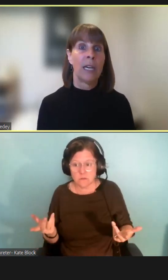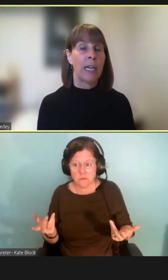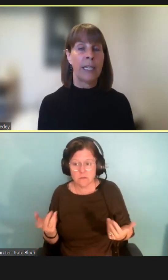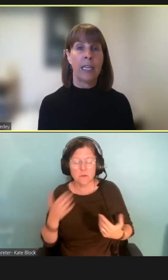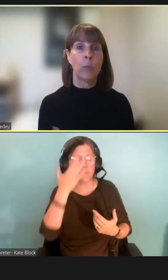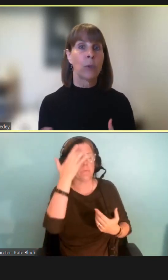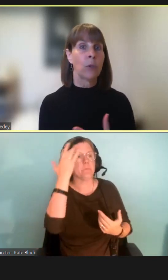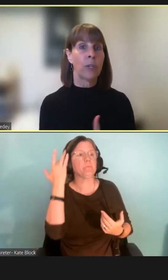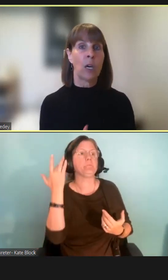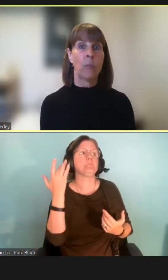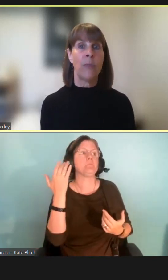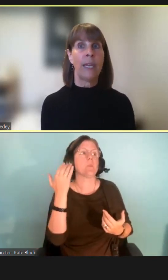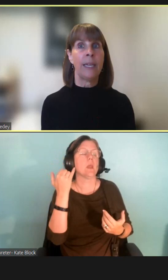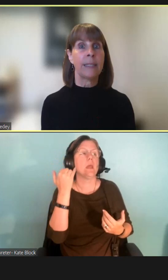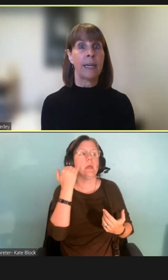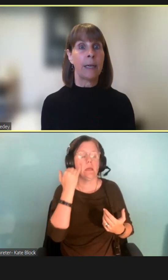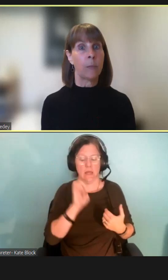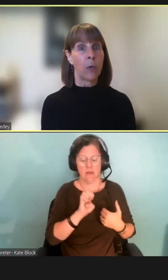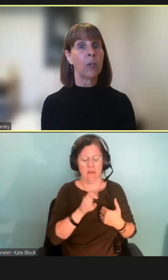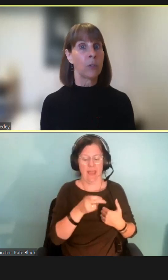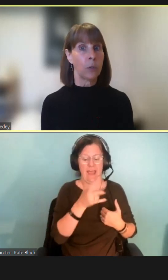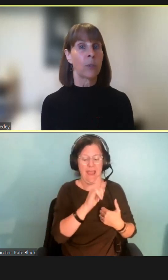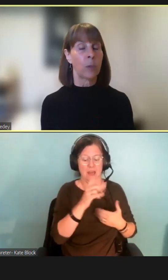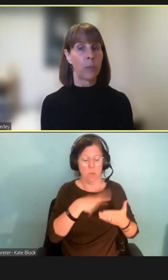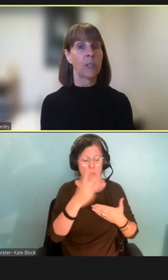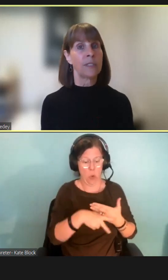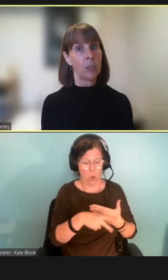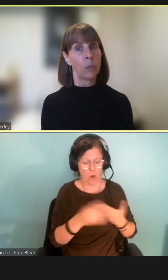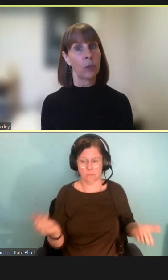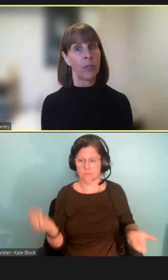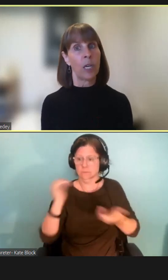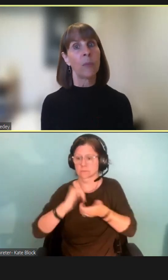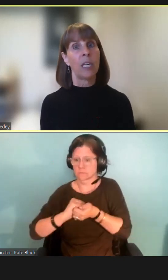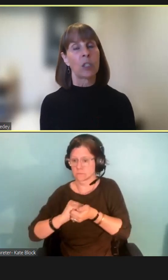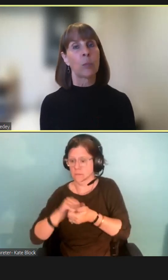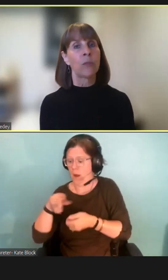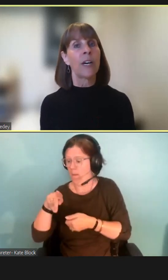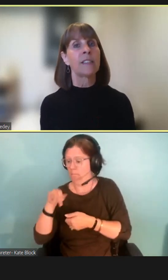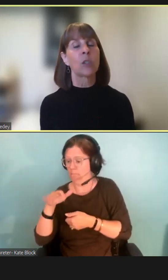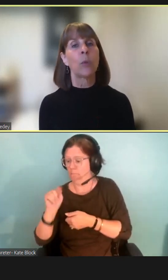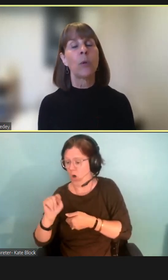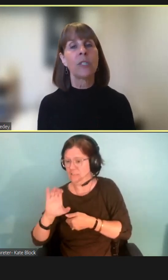an Eddie program May partner with a part C program to provide support